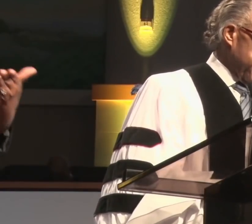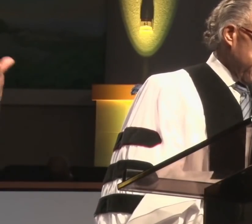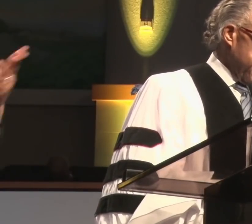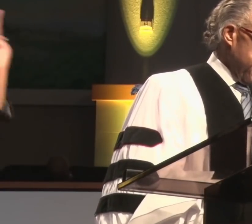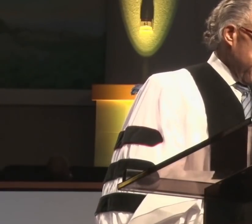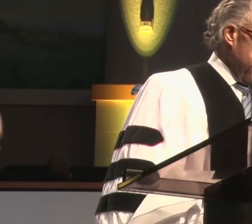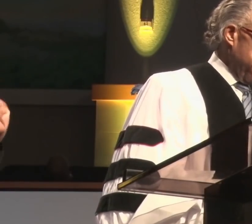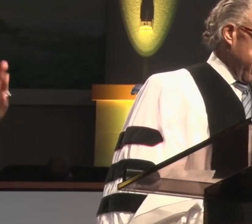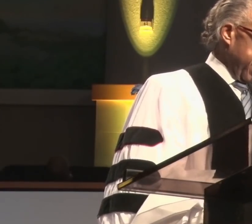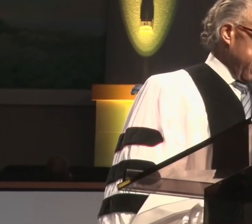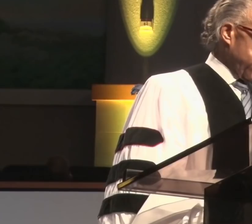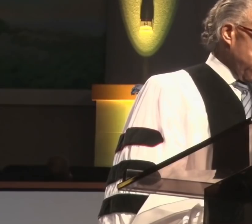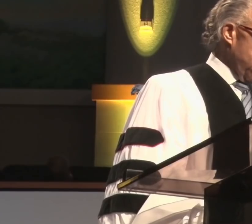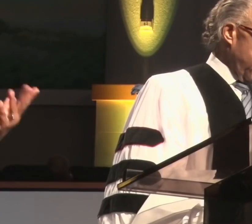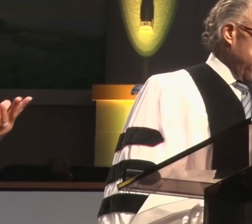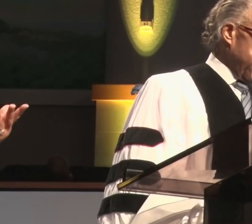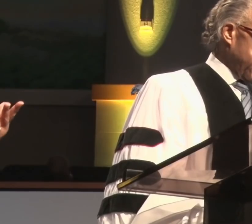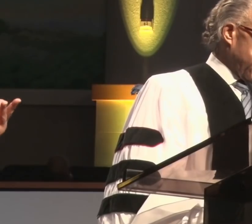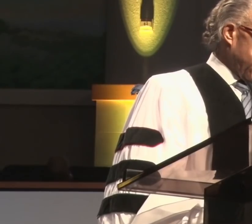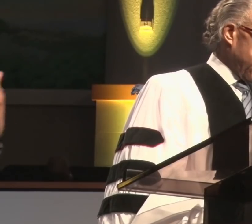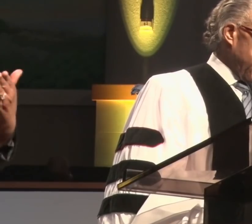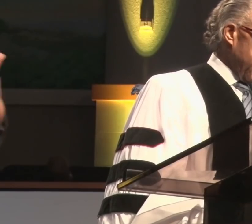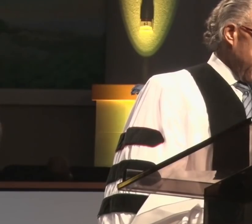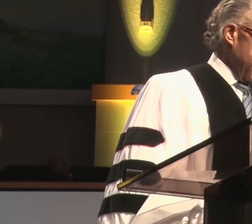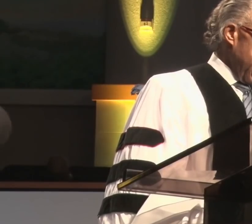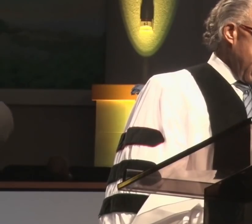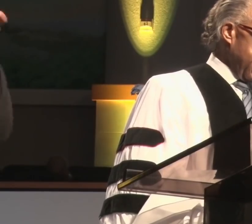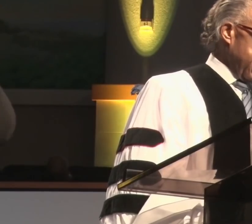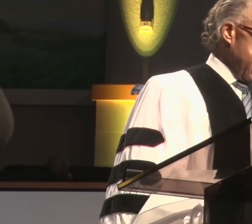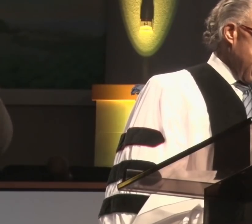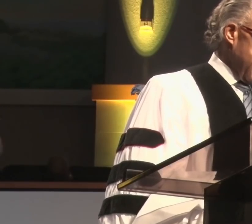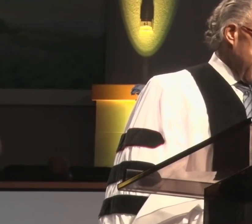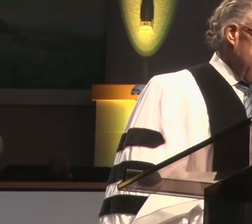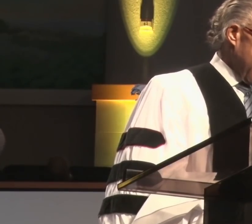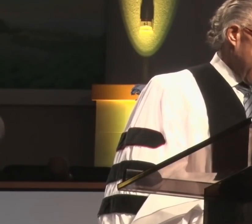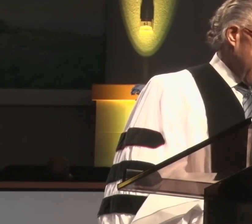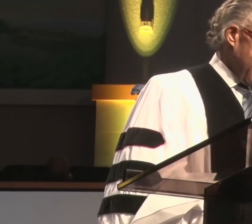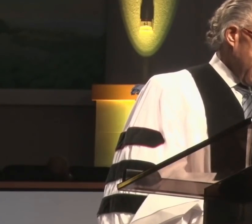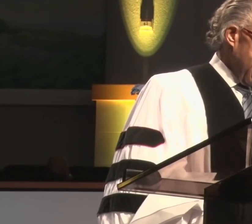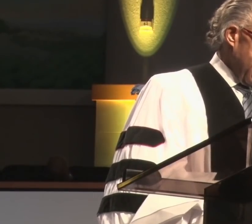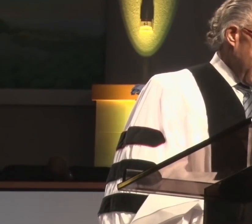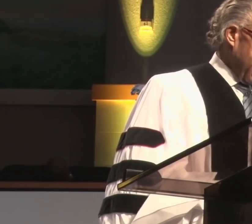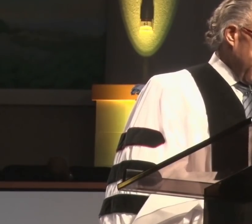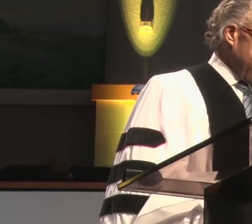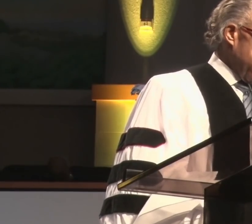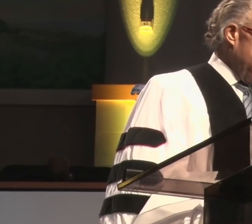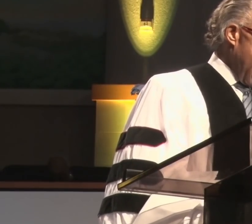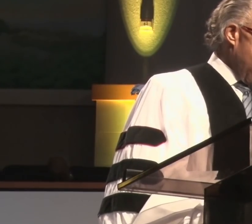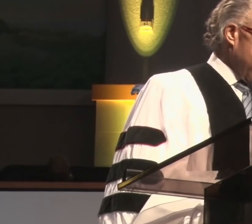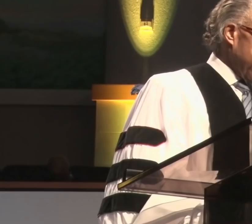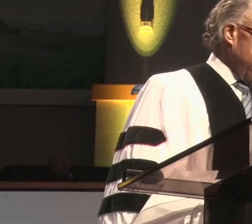AGAINST THE DEVIL’S SCHEMES. FOR OUR STRUGGLE IS NOT AGAINST